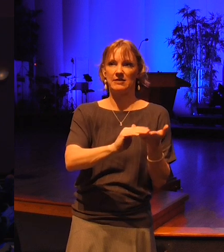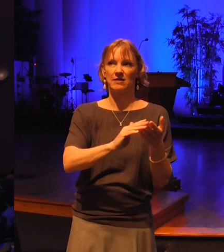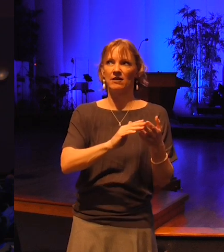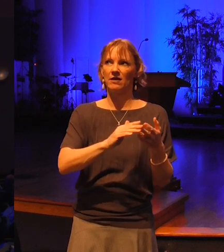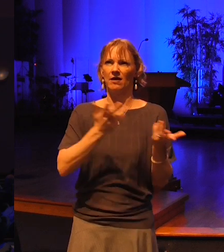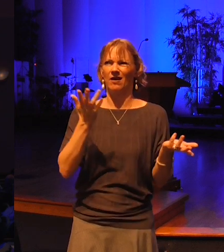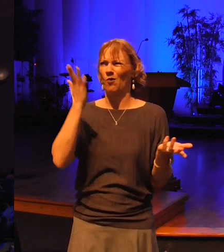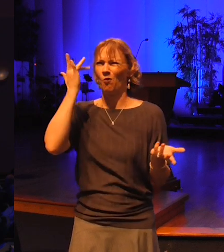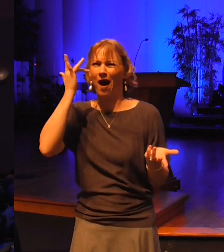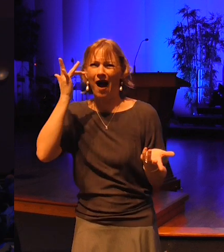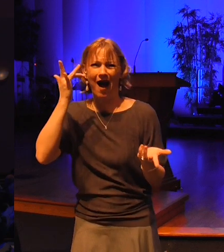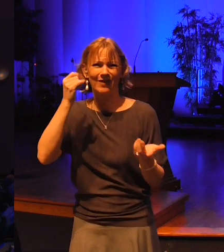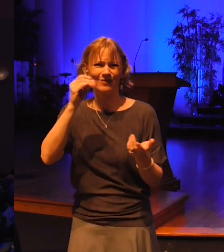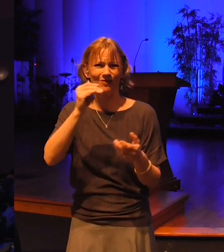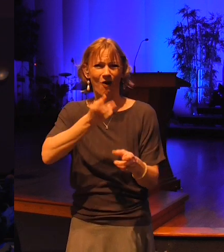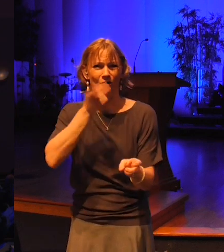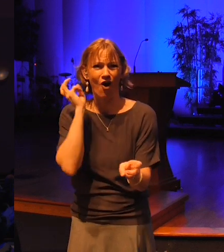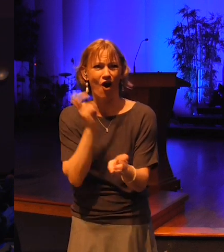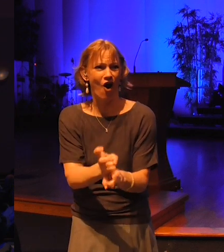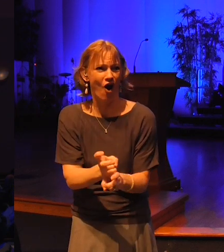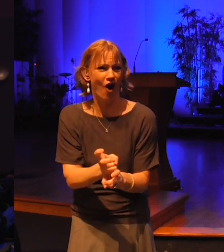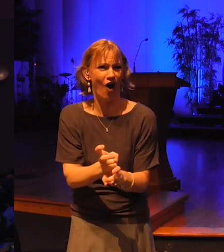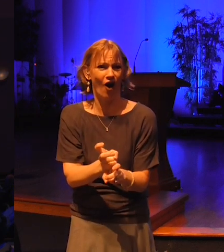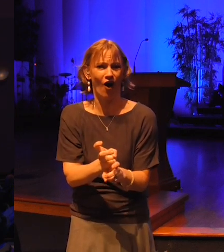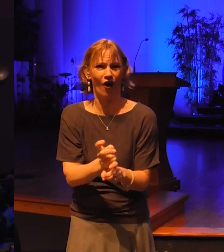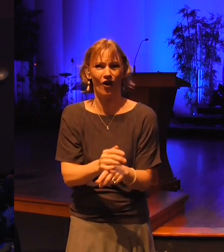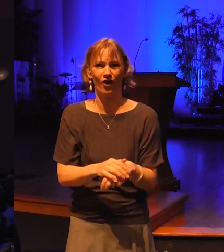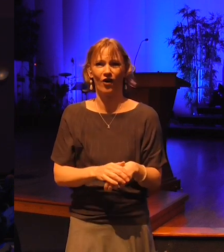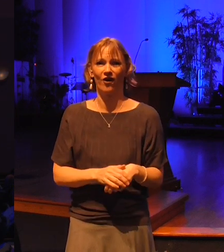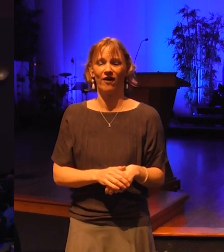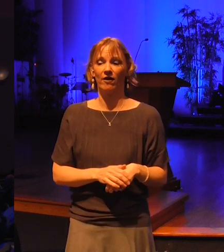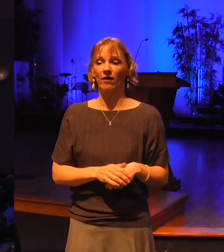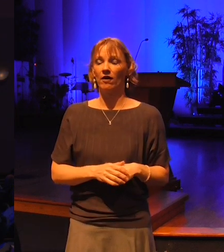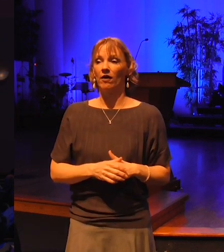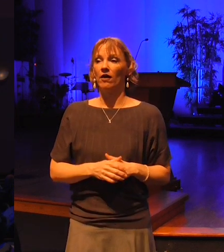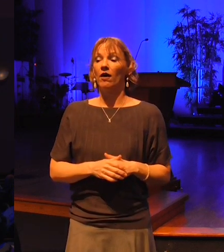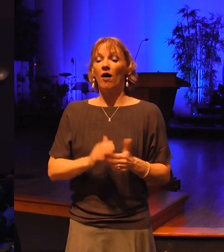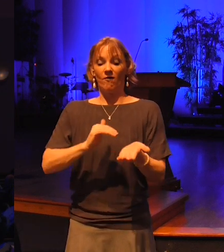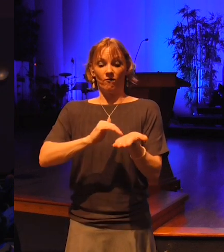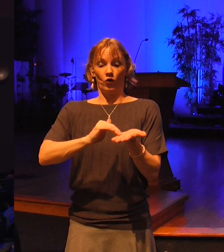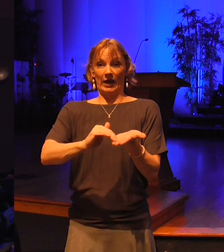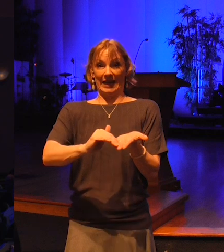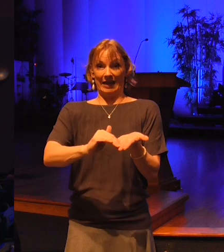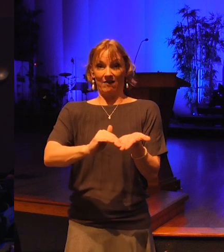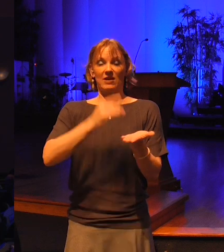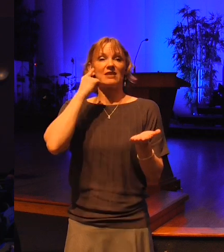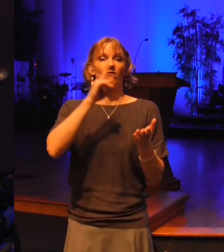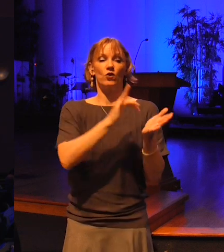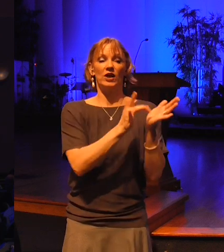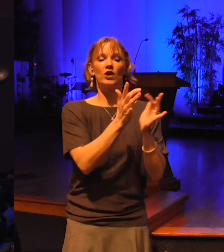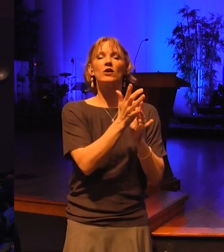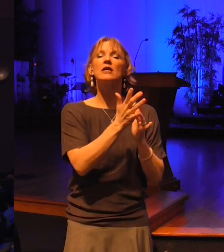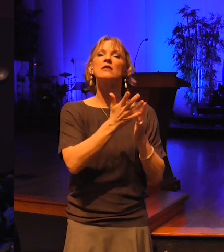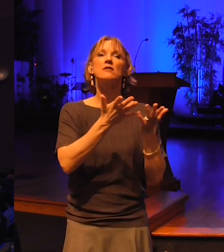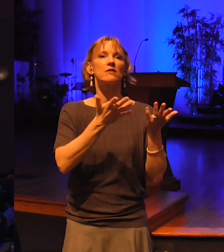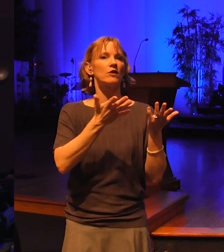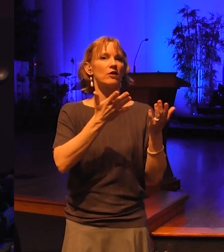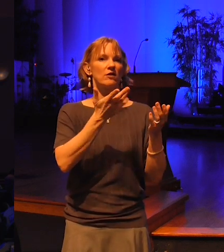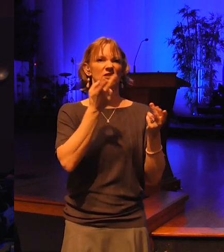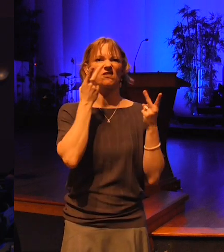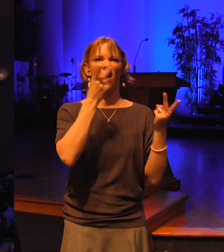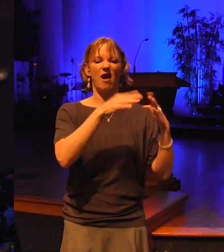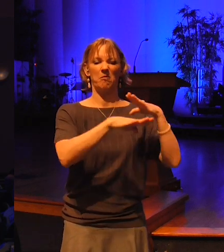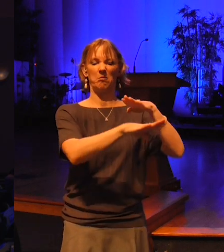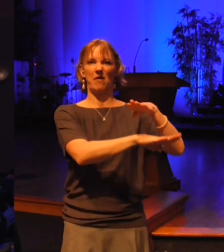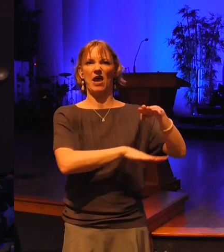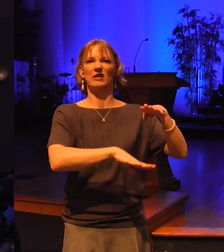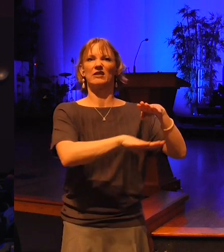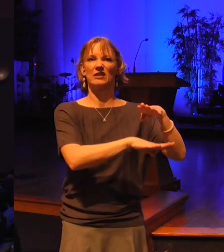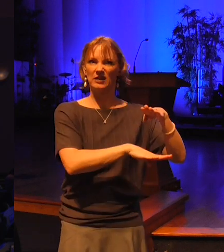hard and forgiveness for Jesus could be seen at the most basic level of um no longer blaming